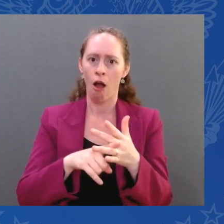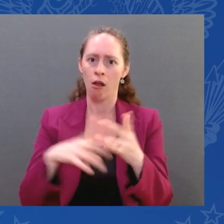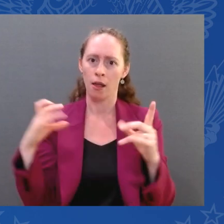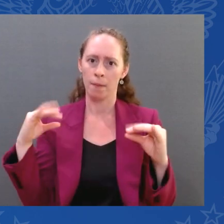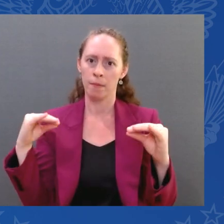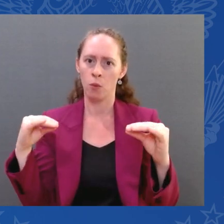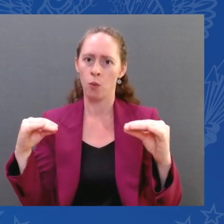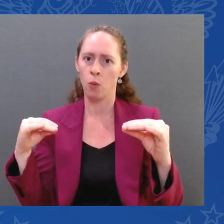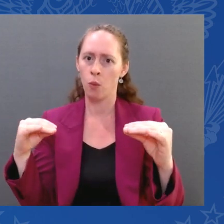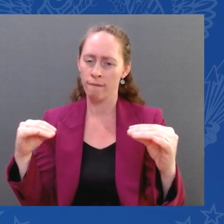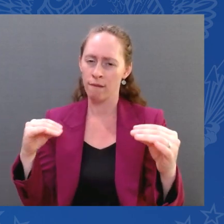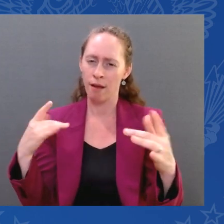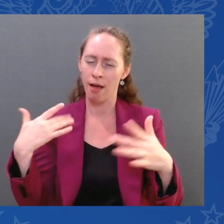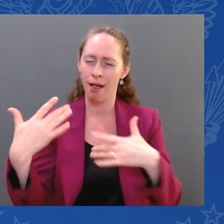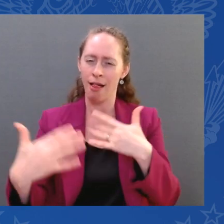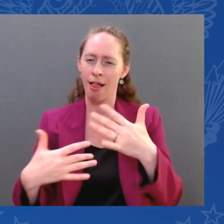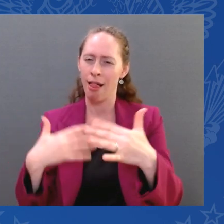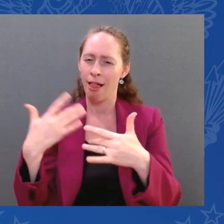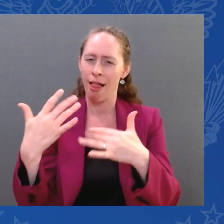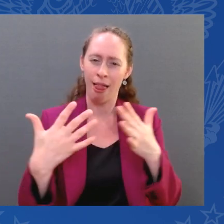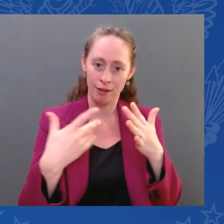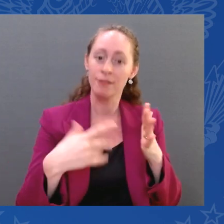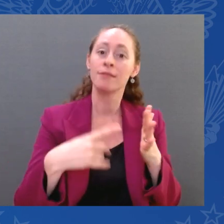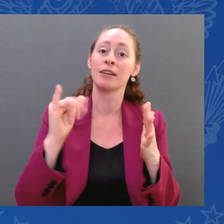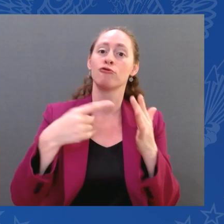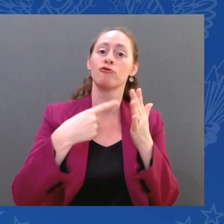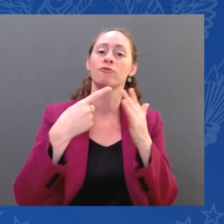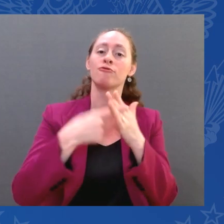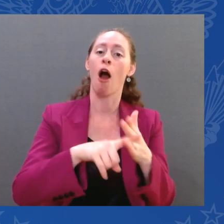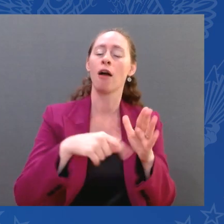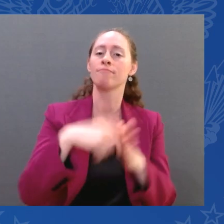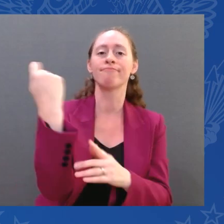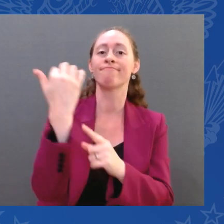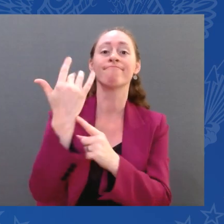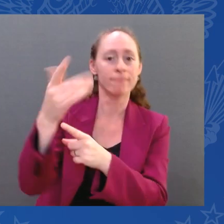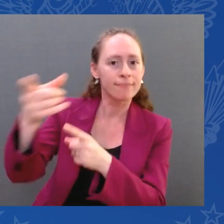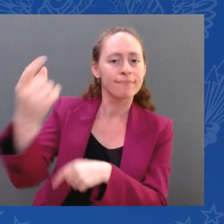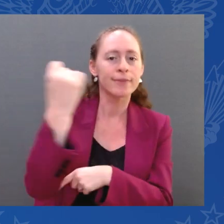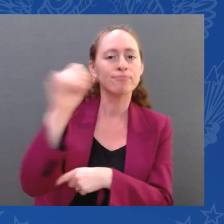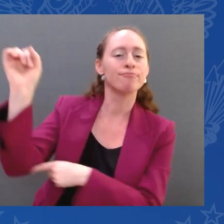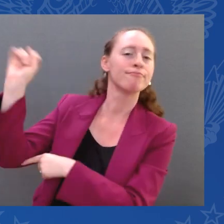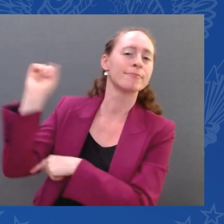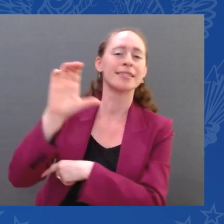And yet she is the first to say the medal is shared with hundreds of thousands of patriotic Americans